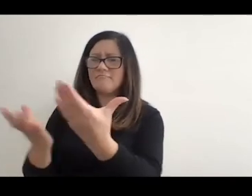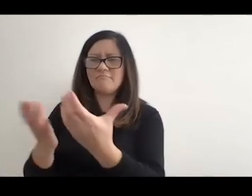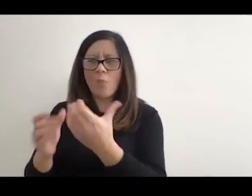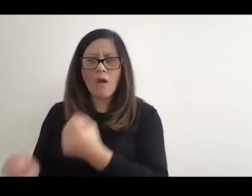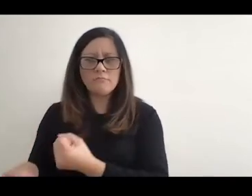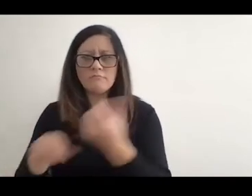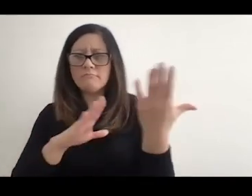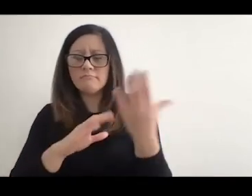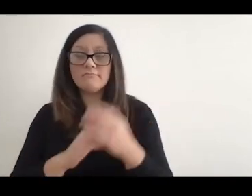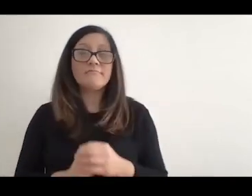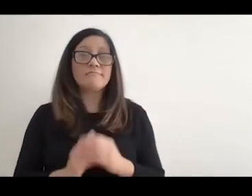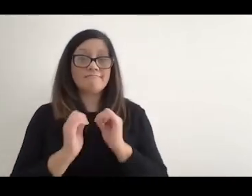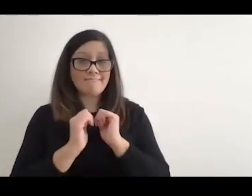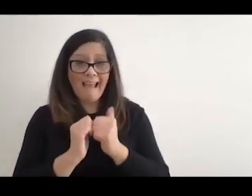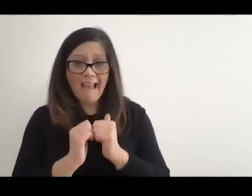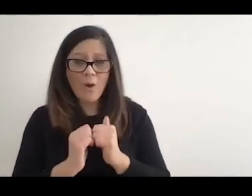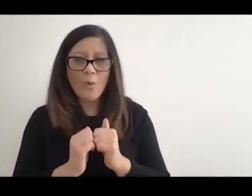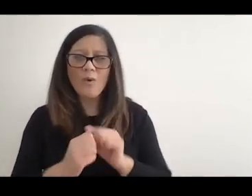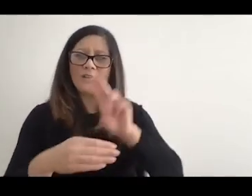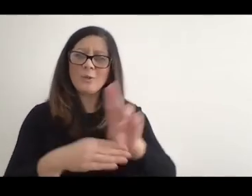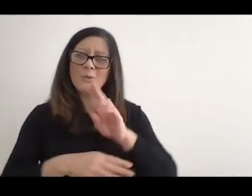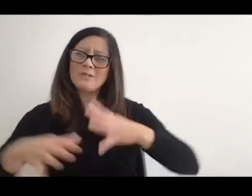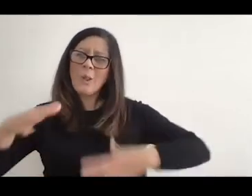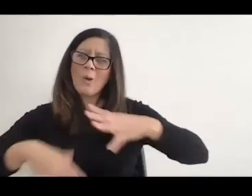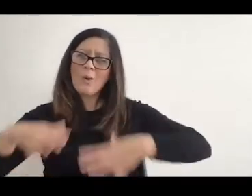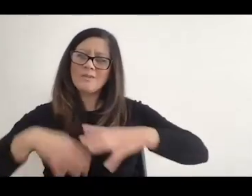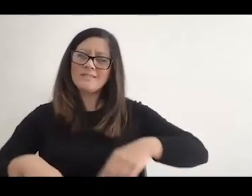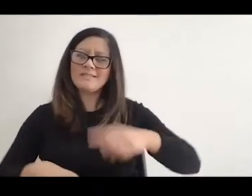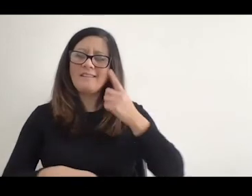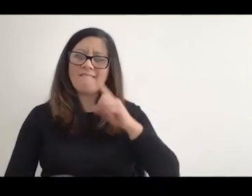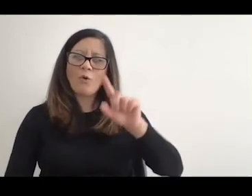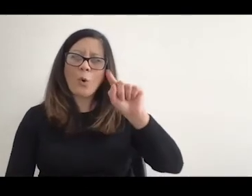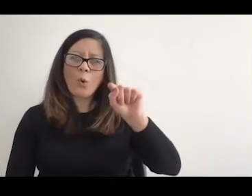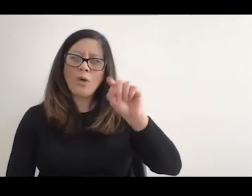By simply using styling as a tool.